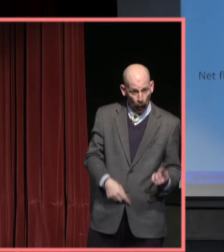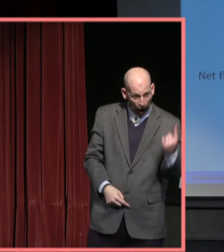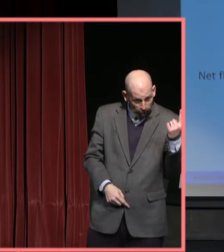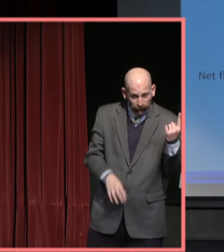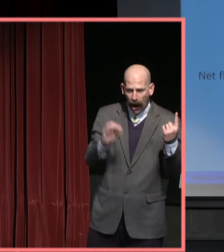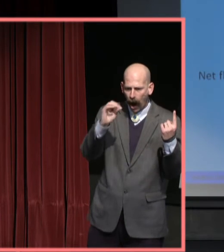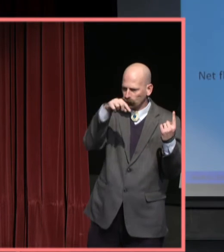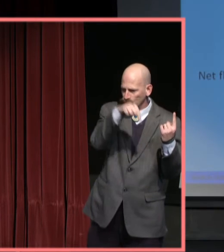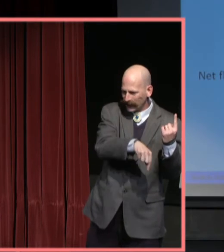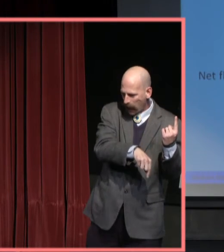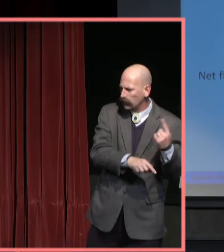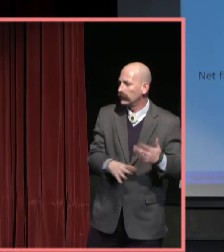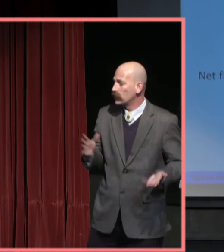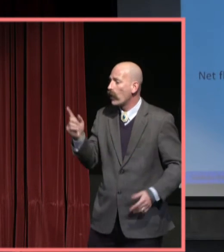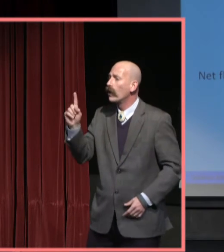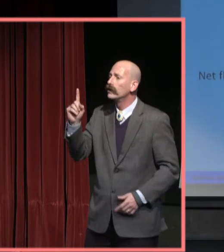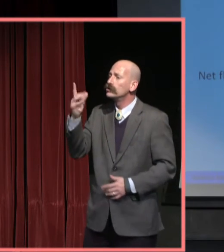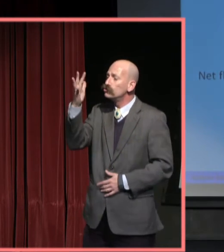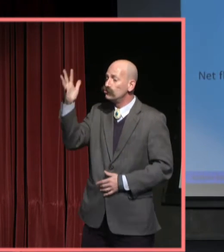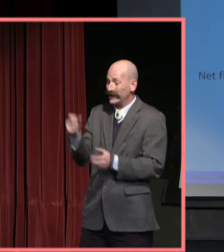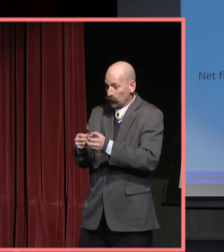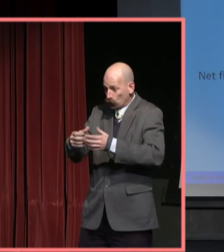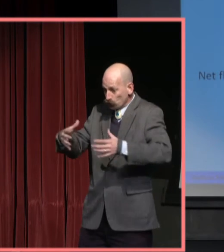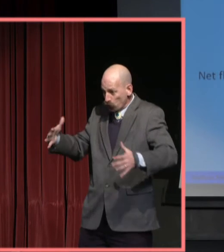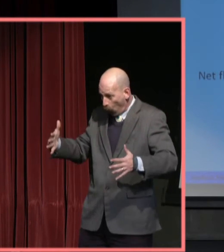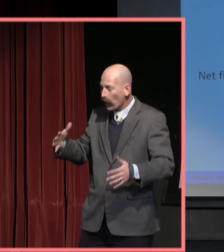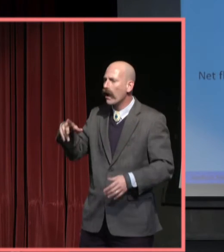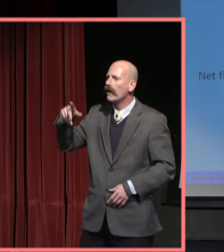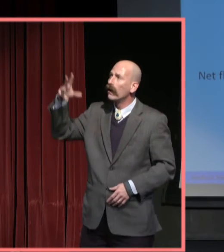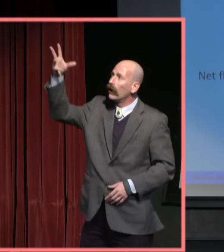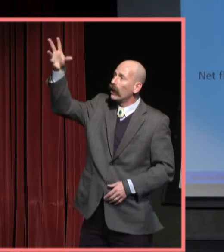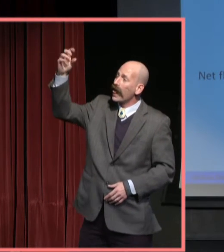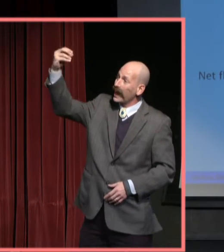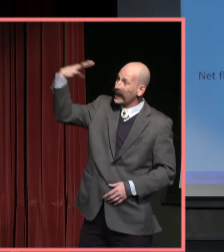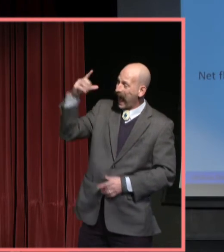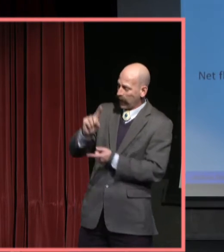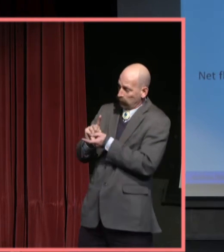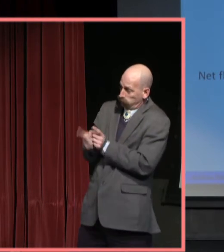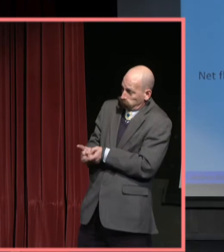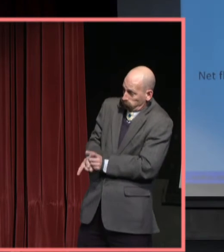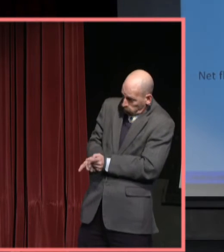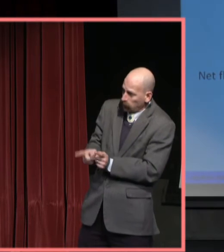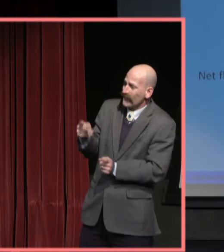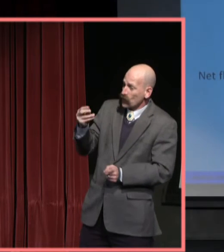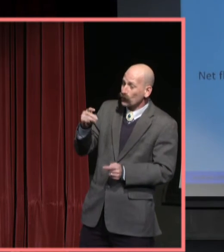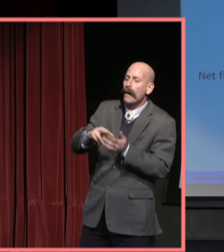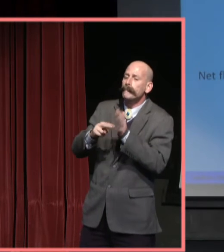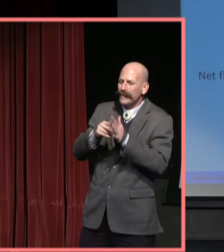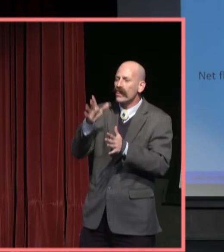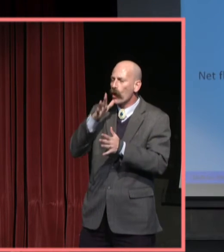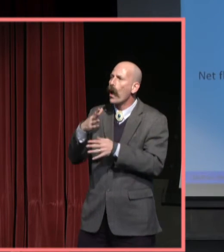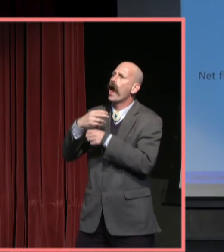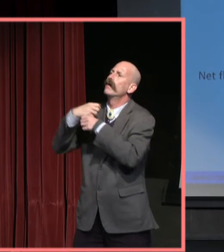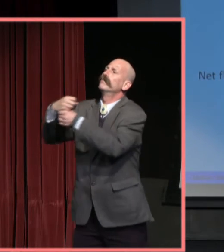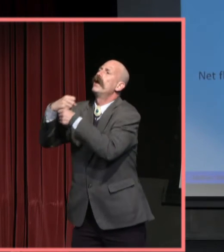When the trees are growing and photosynthesizing, they're giving off oxygen. When they are respiring, they're taking up oxygen.